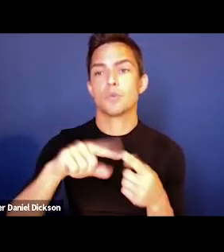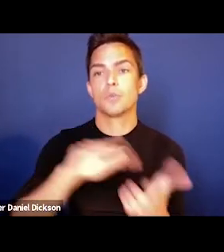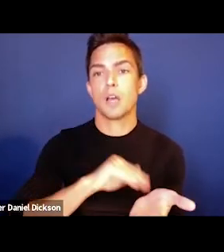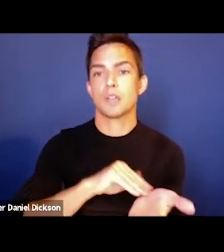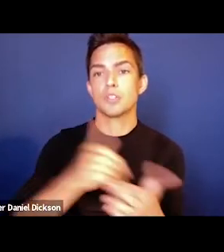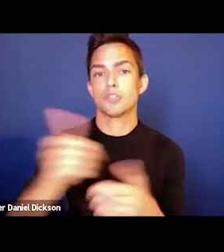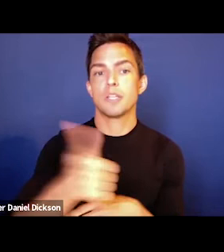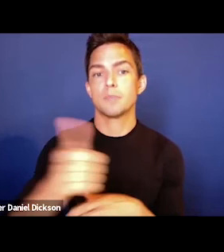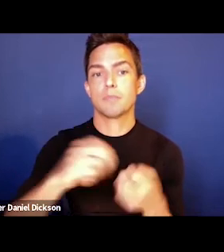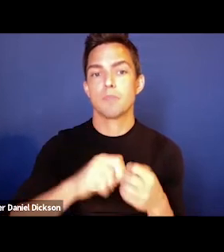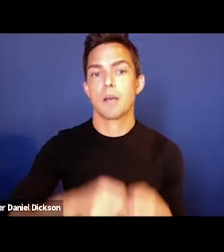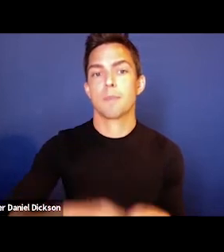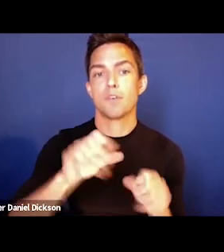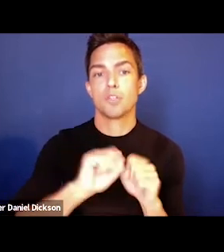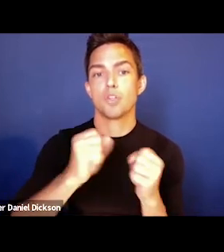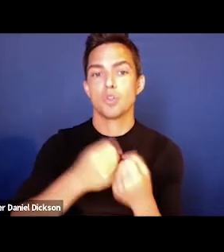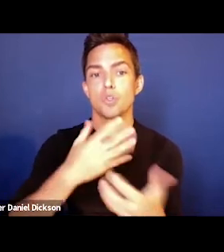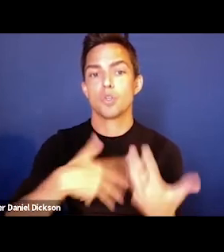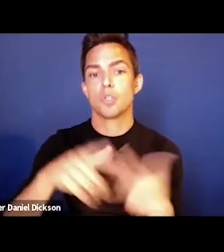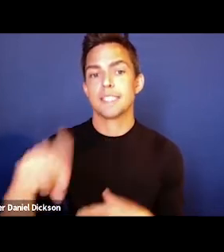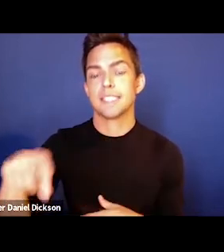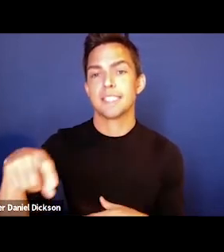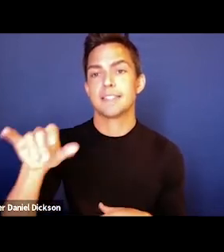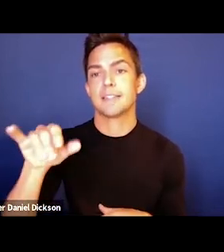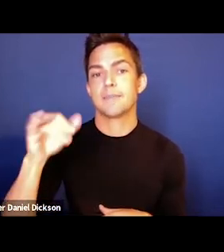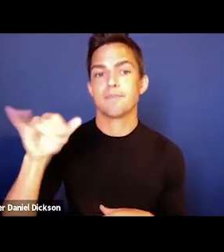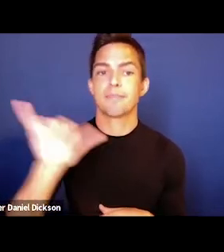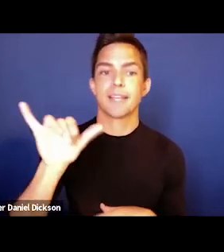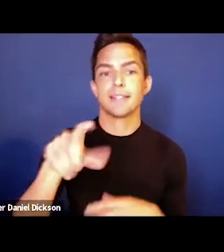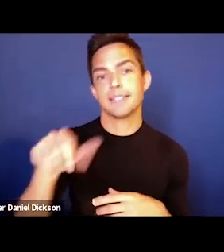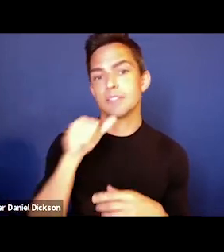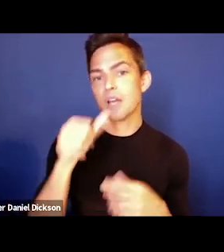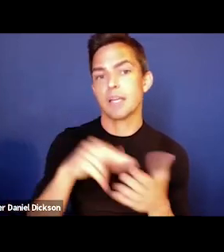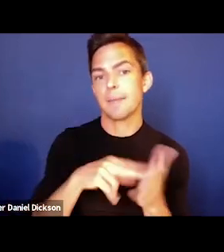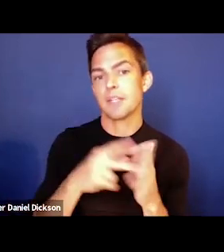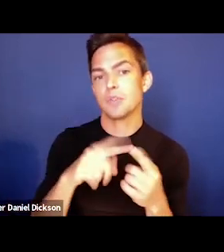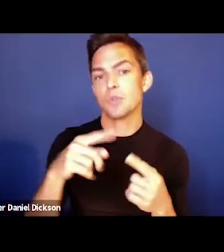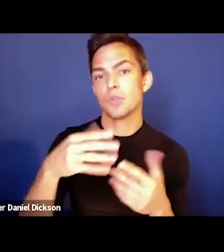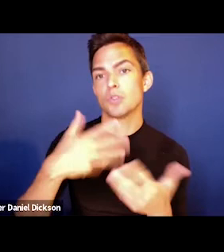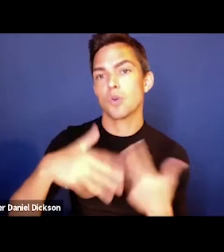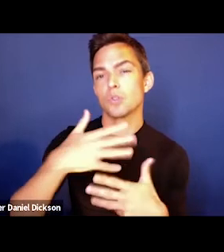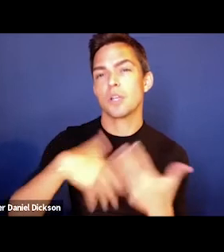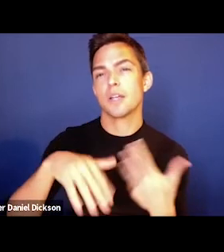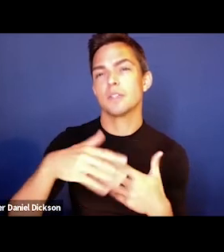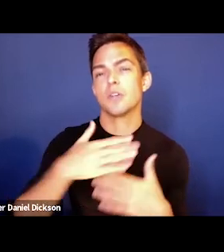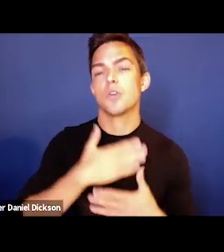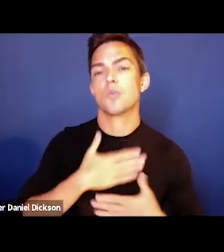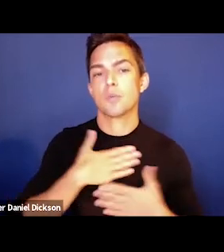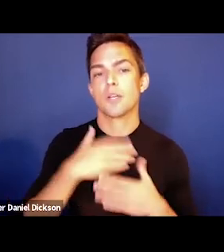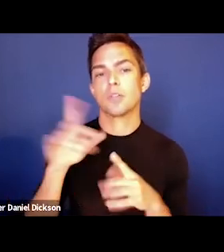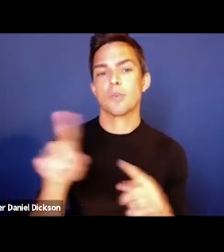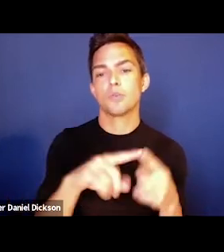problems for social needs as needs not meant to socialize recreate and go to community events like